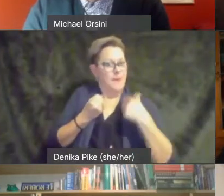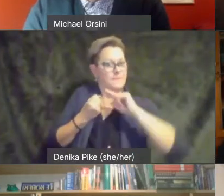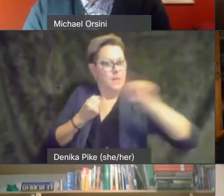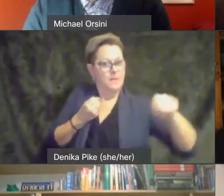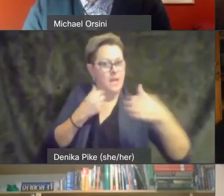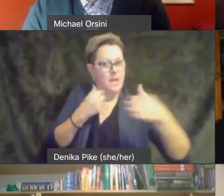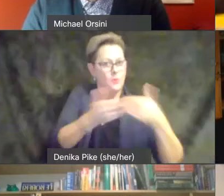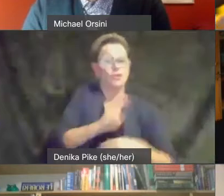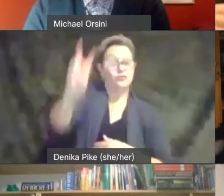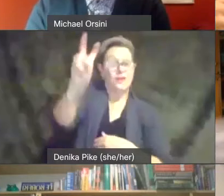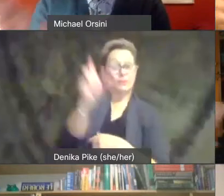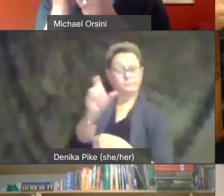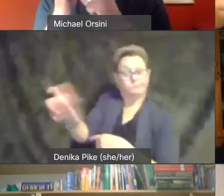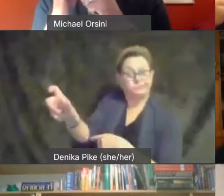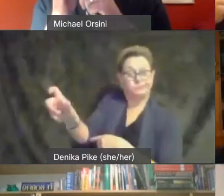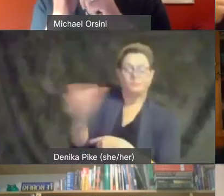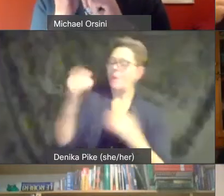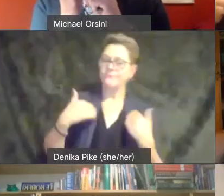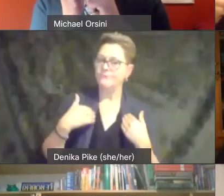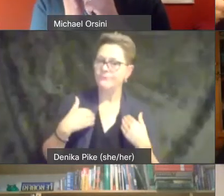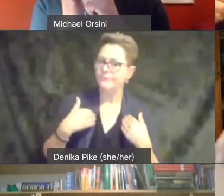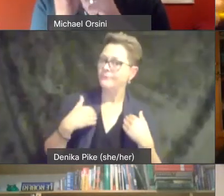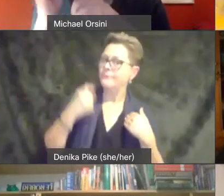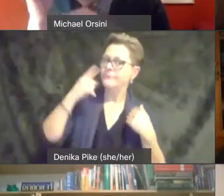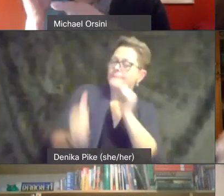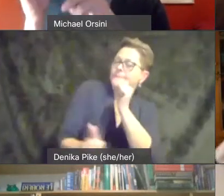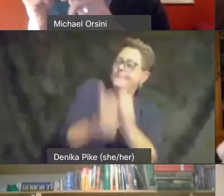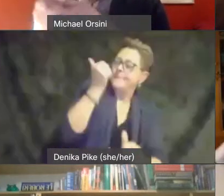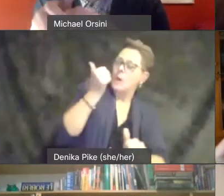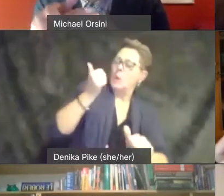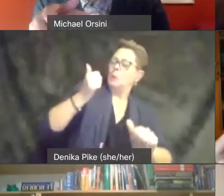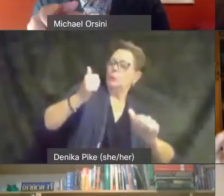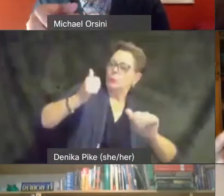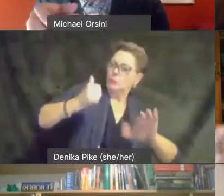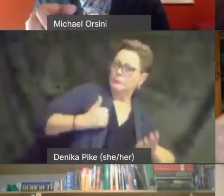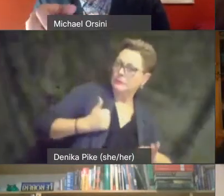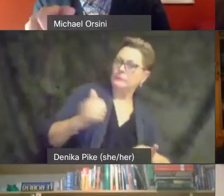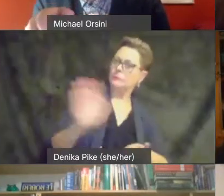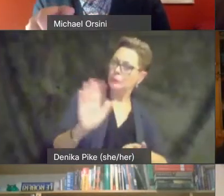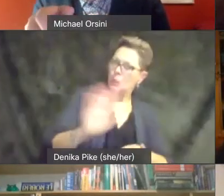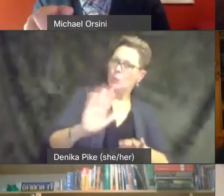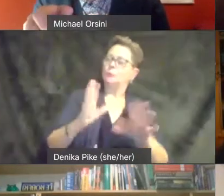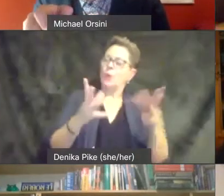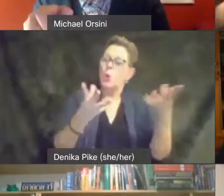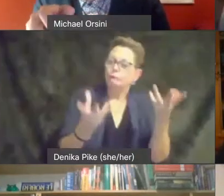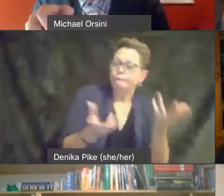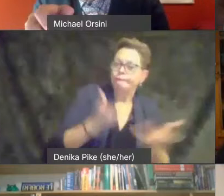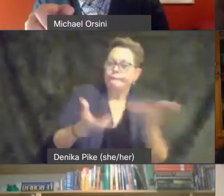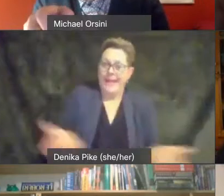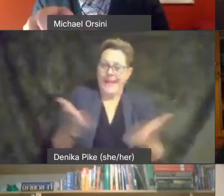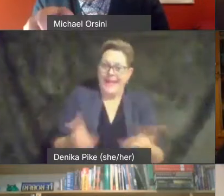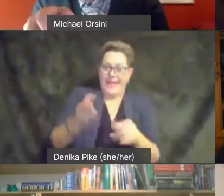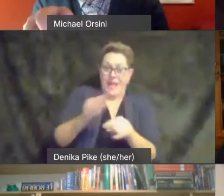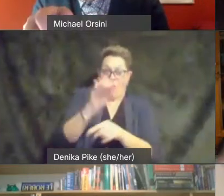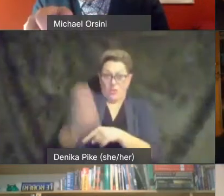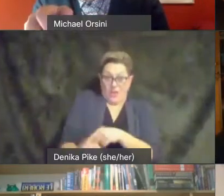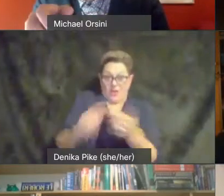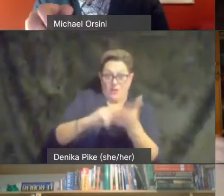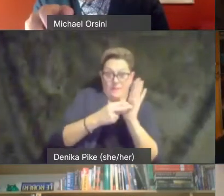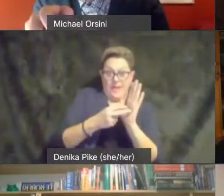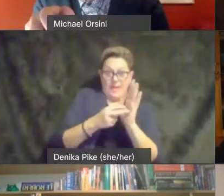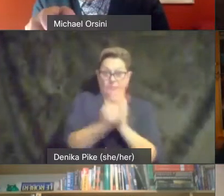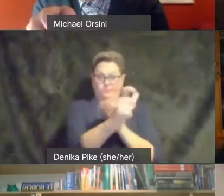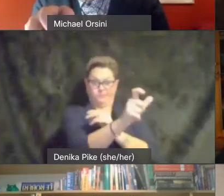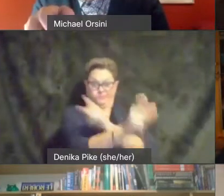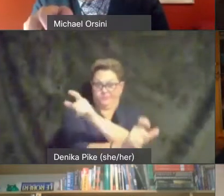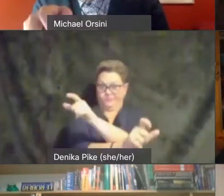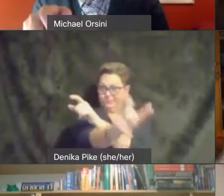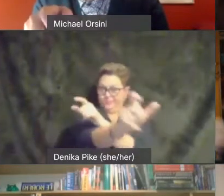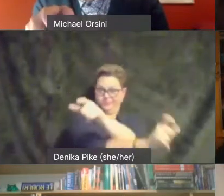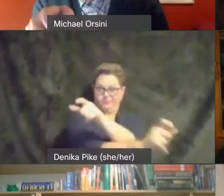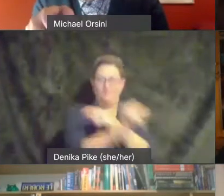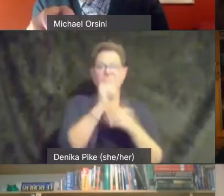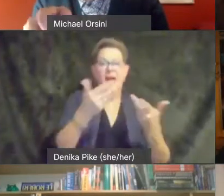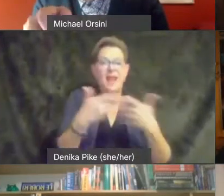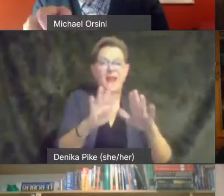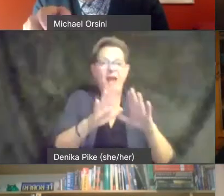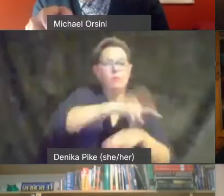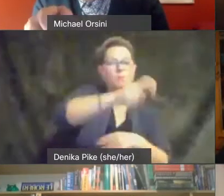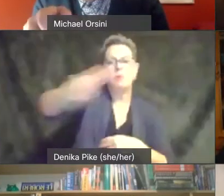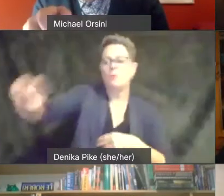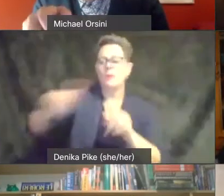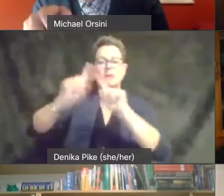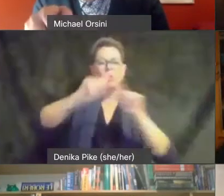Say, at least that most of the country there's been sort of, some interregional, softer borders go on, but within a province, there's never been this idea that you can't go from community community. The way we've seen in other countries.